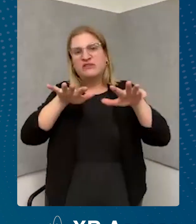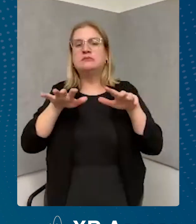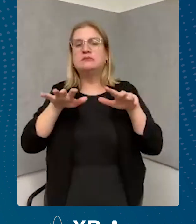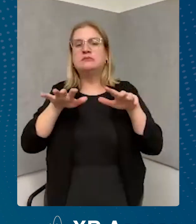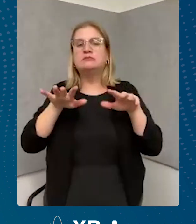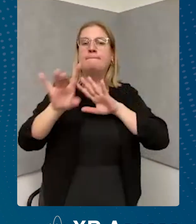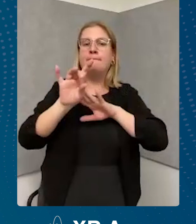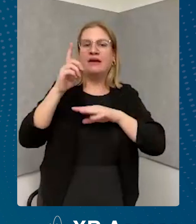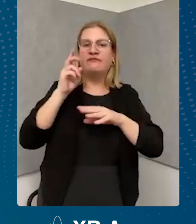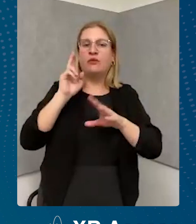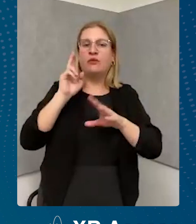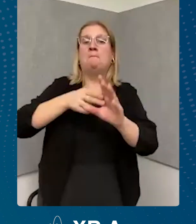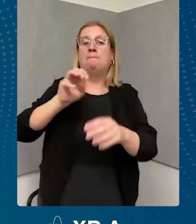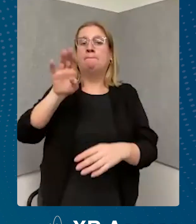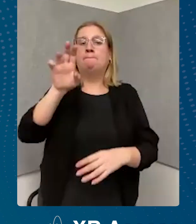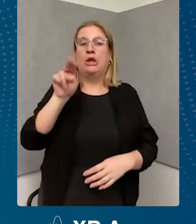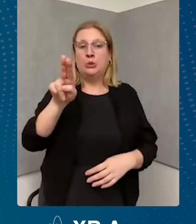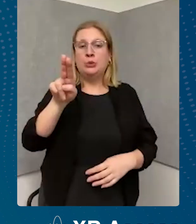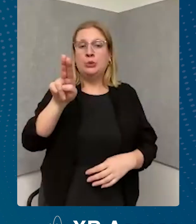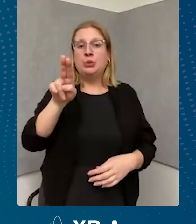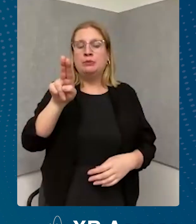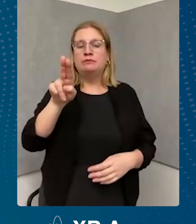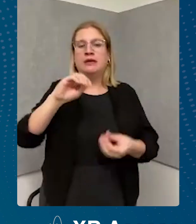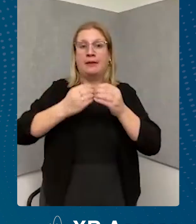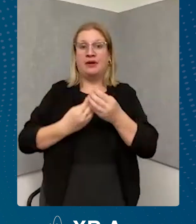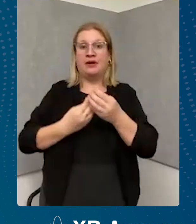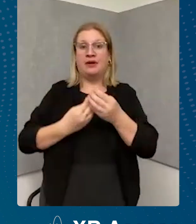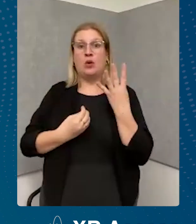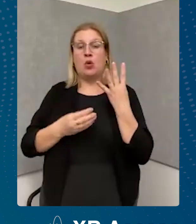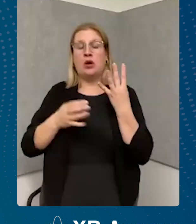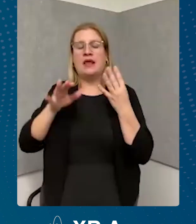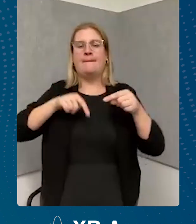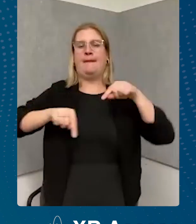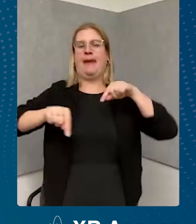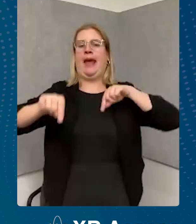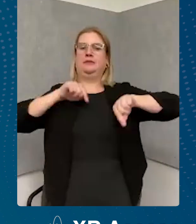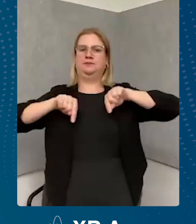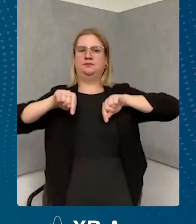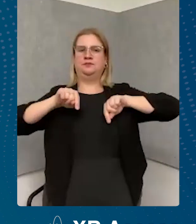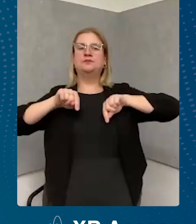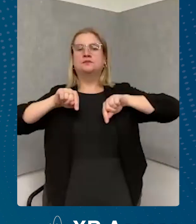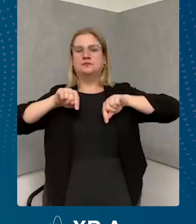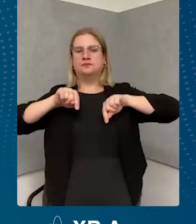or specify, while four is our backward-- go back into the sub-menu.